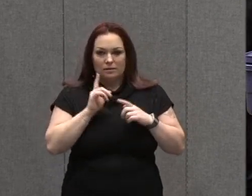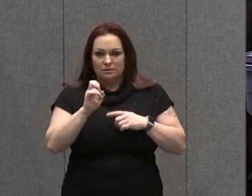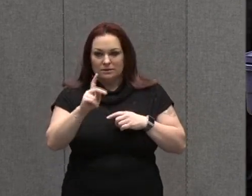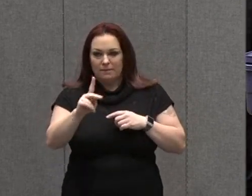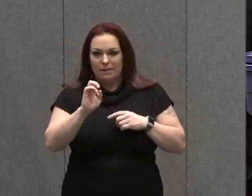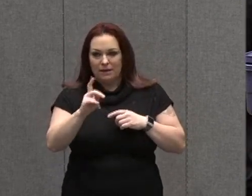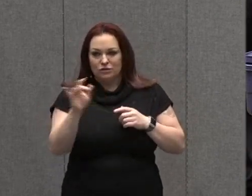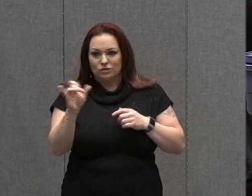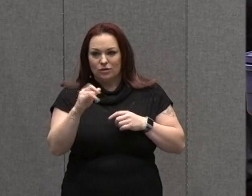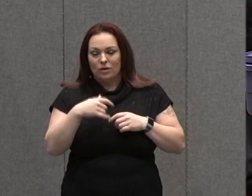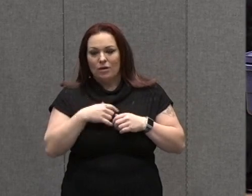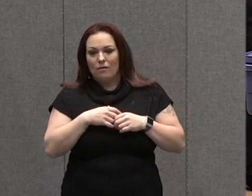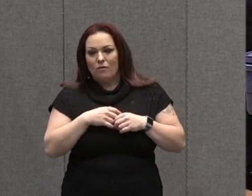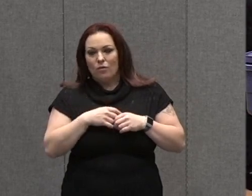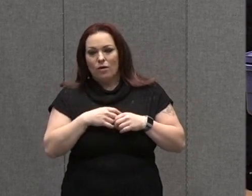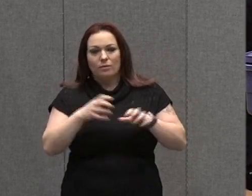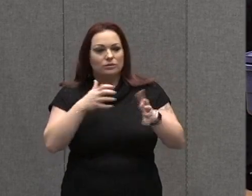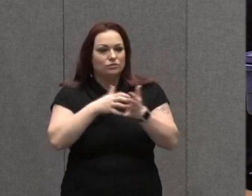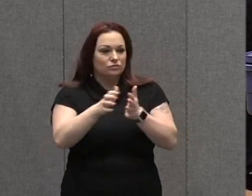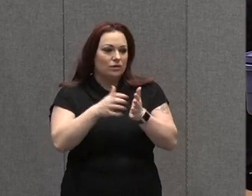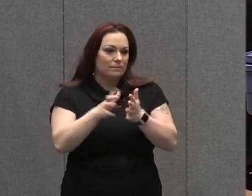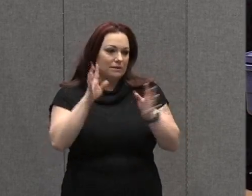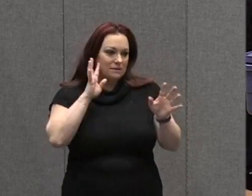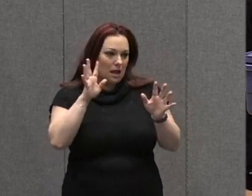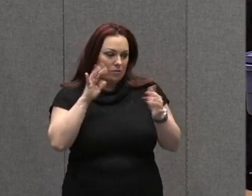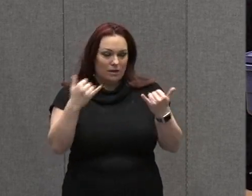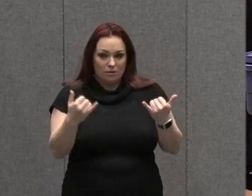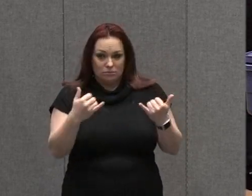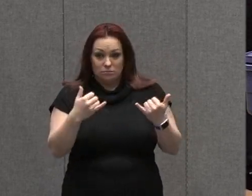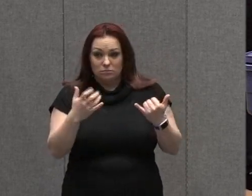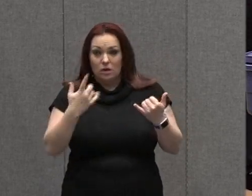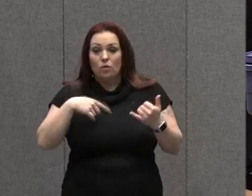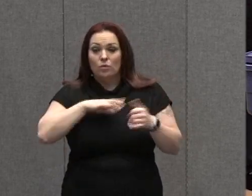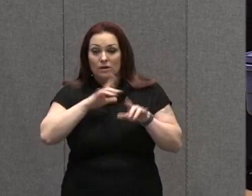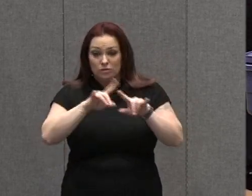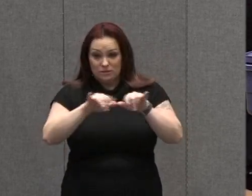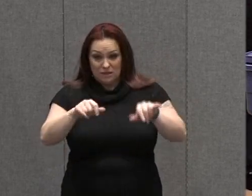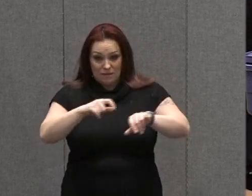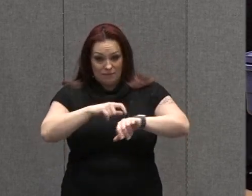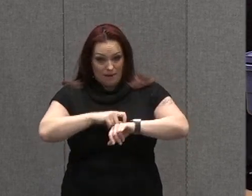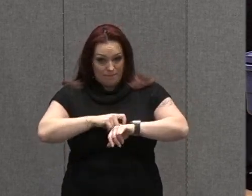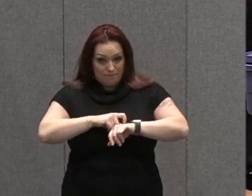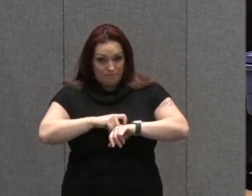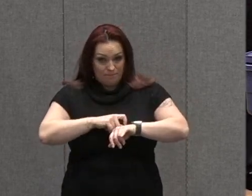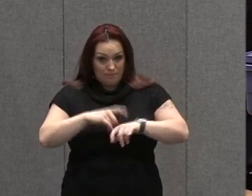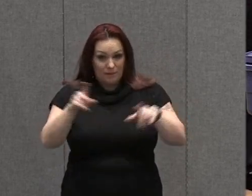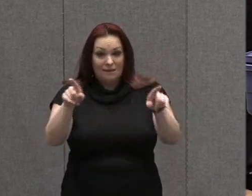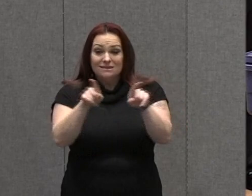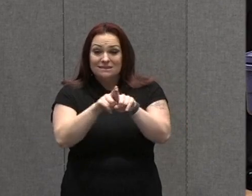Okay thank you. Okay and I'm going to do a scrapey sound now. Okay so we're doing it at the same time. Okay, saying and playing right?